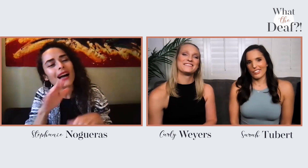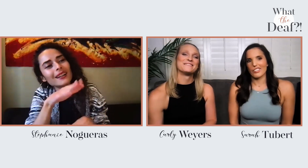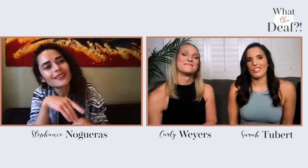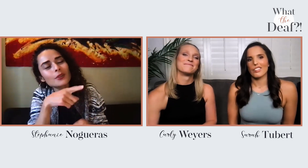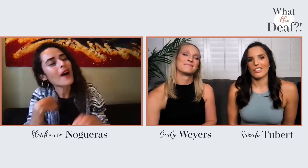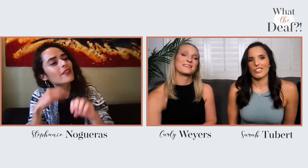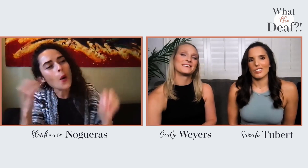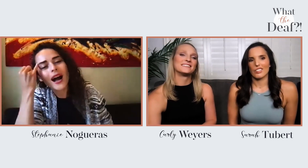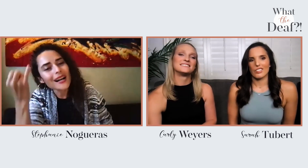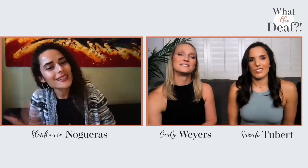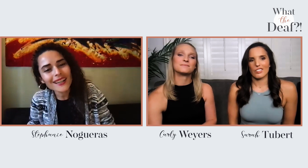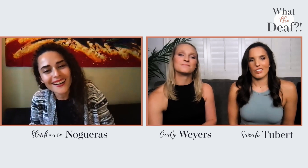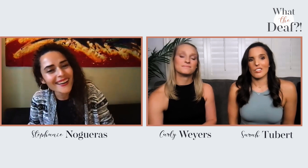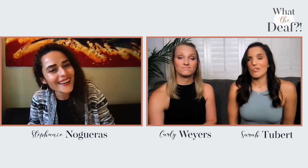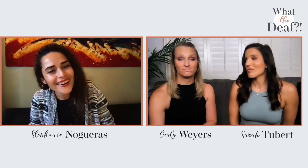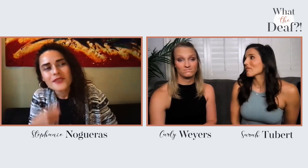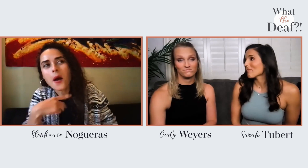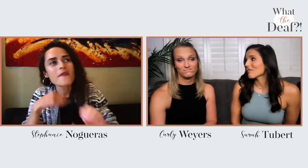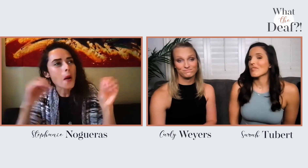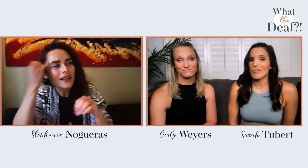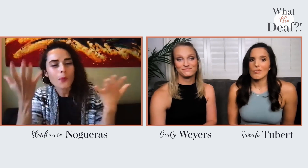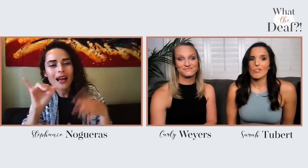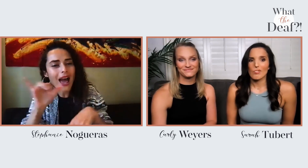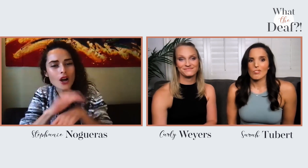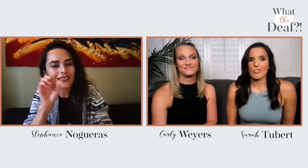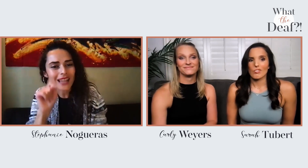But I'm always kind of just thinking, you have no idea what it's like on set.